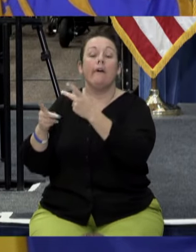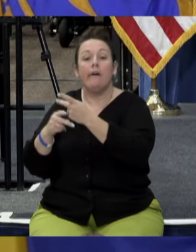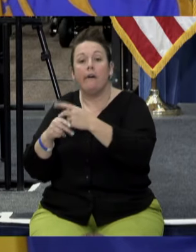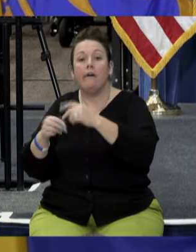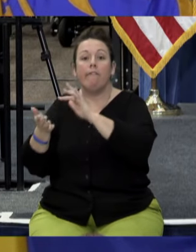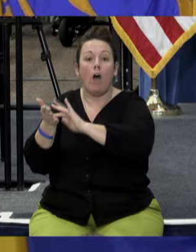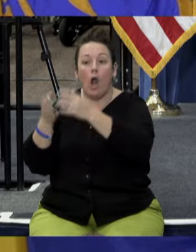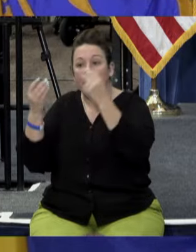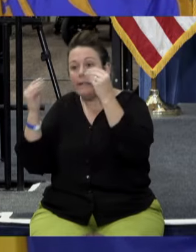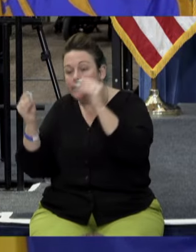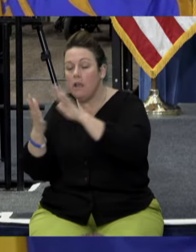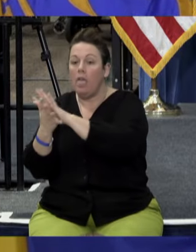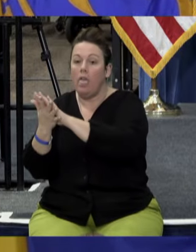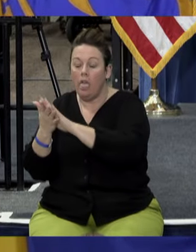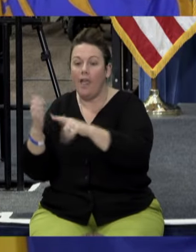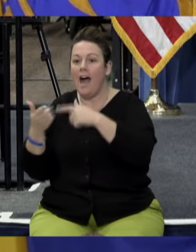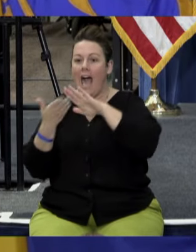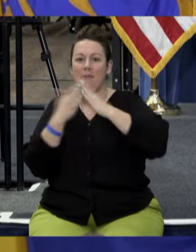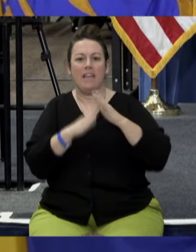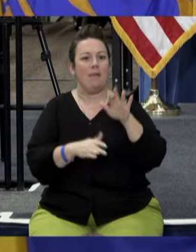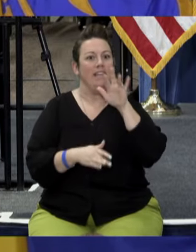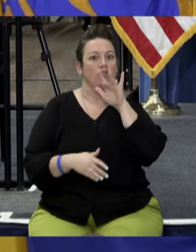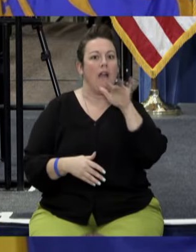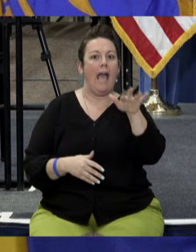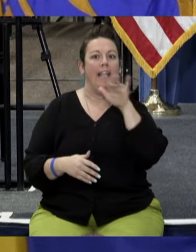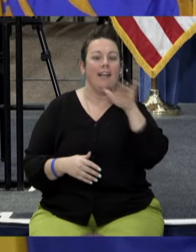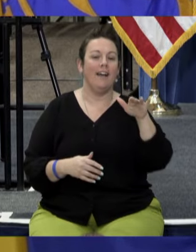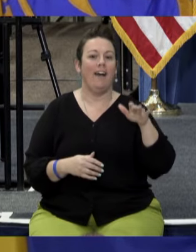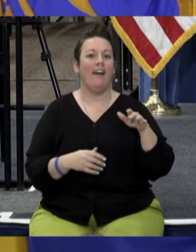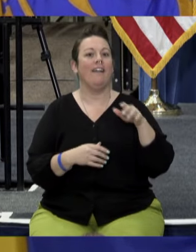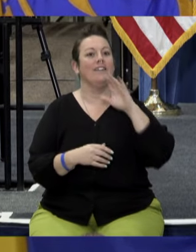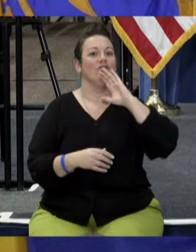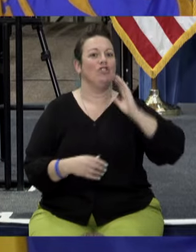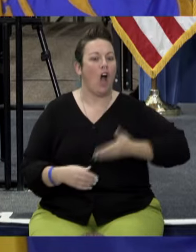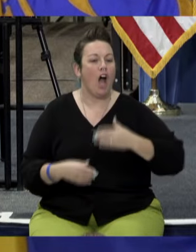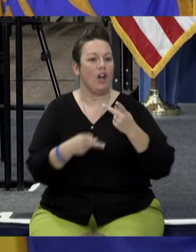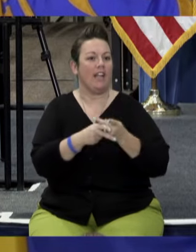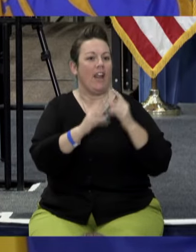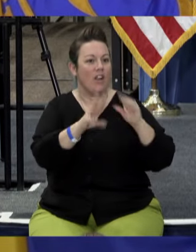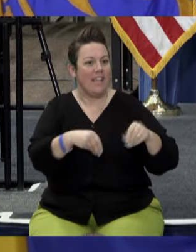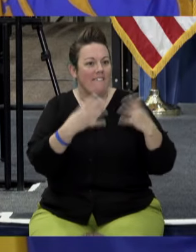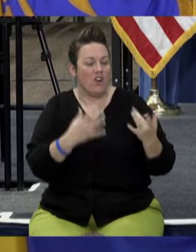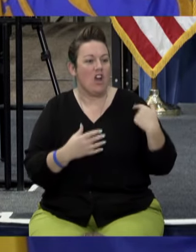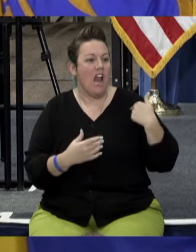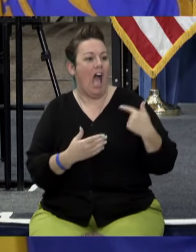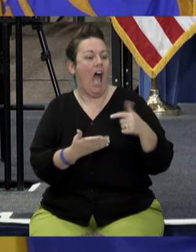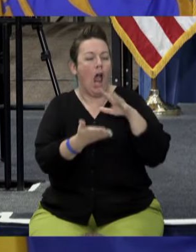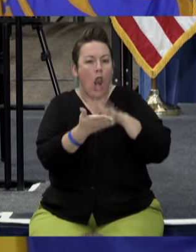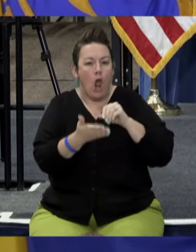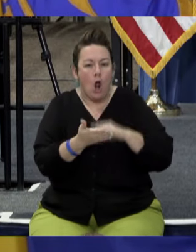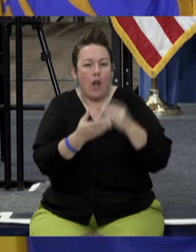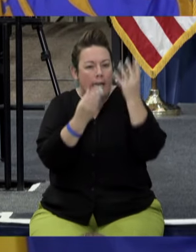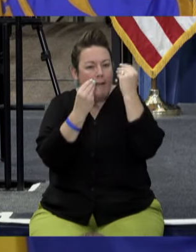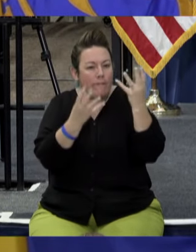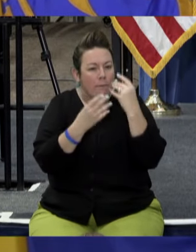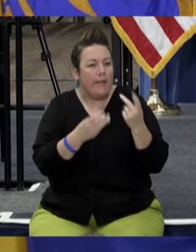I became empowered because of the information, benefits, and services that I found, which many